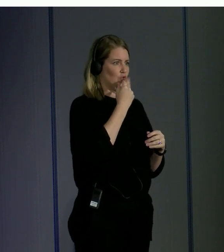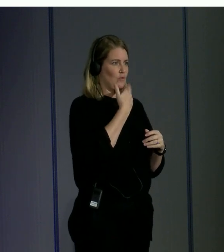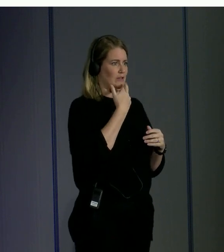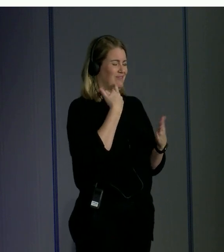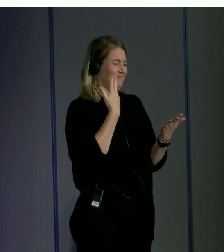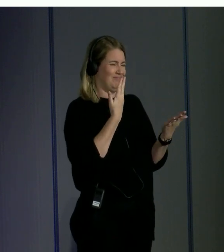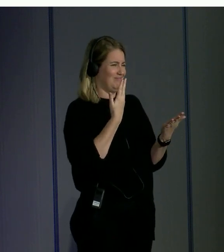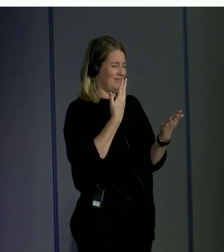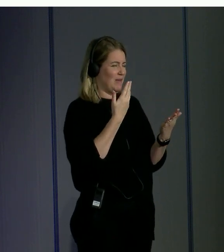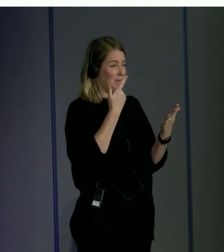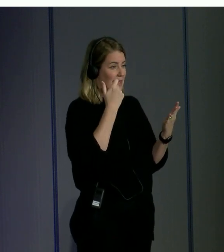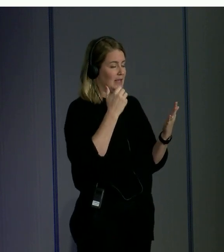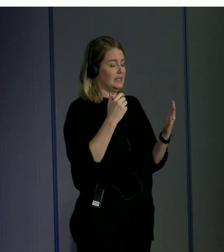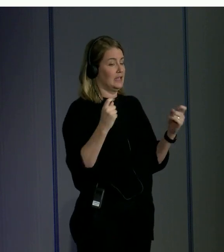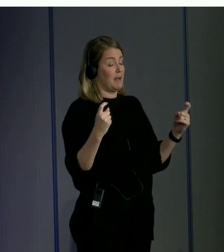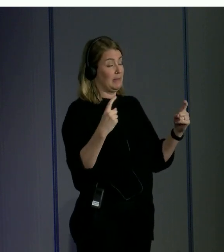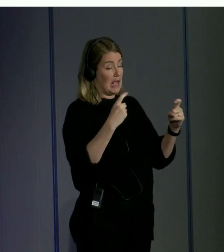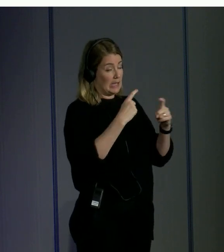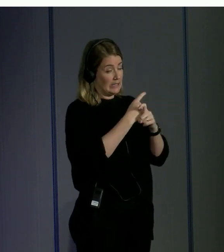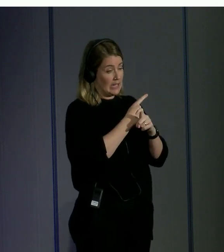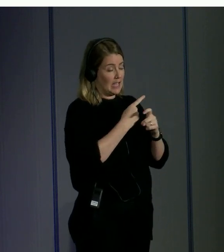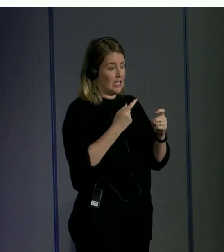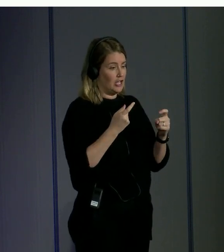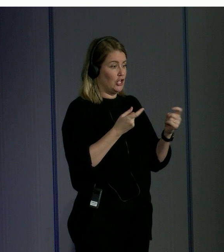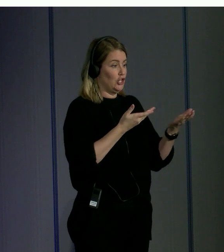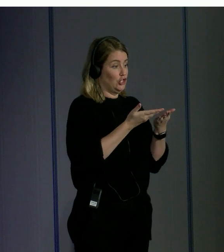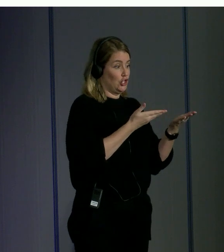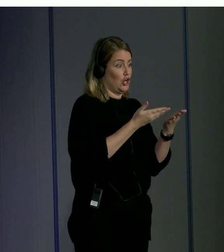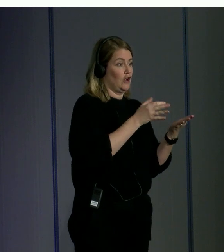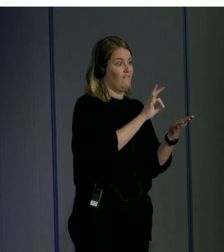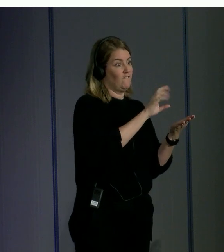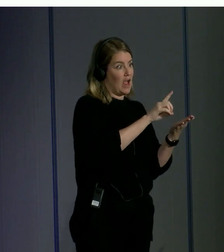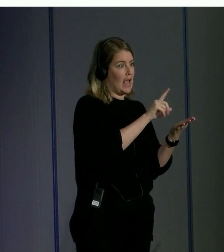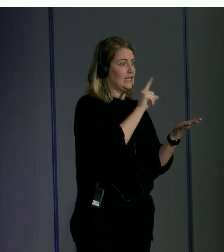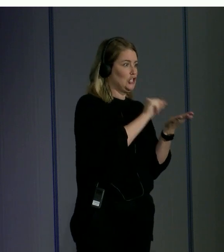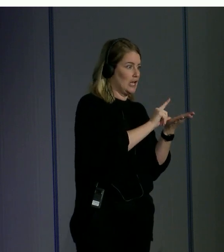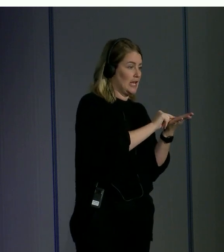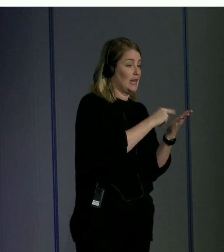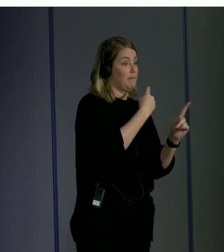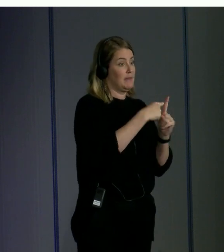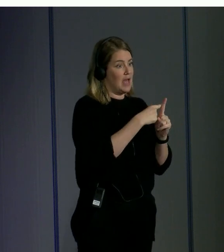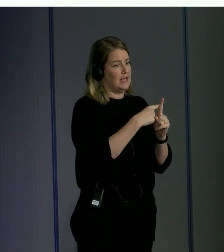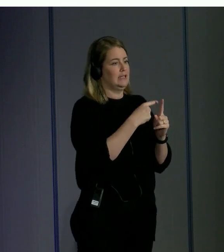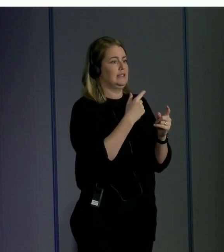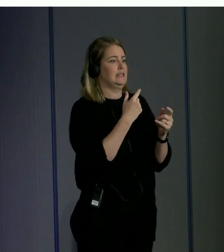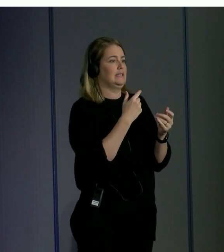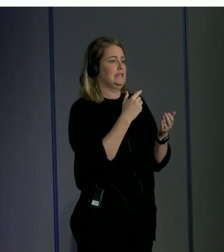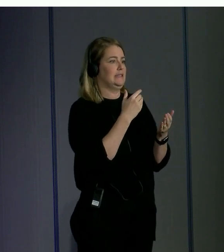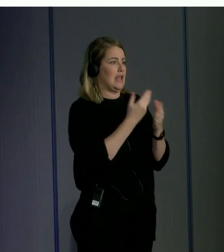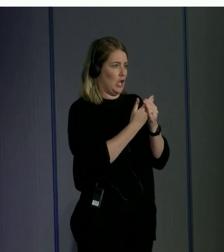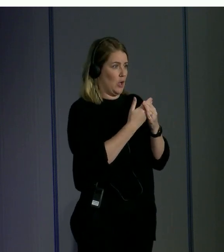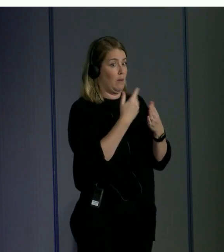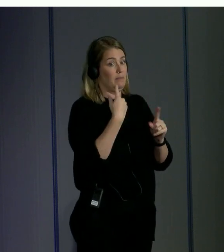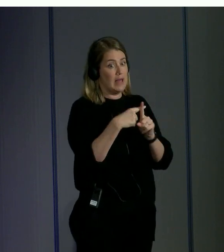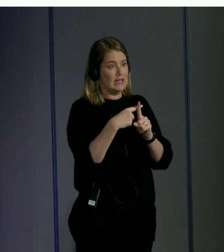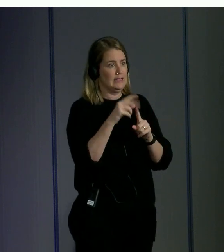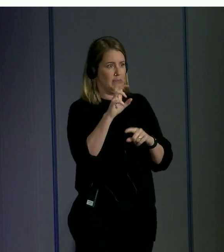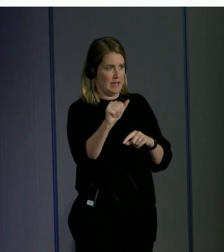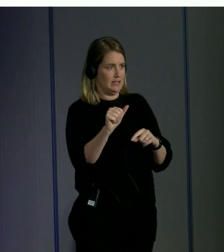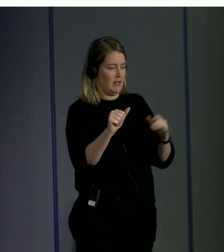level of complexity of serving fried chicken and tacos, and pizza can justify.